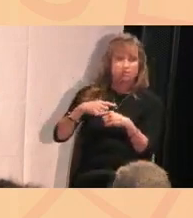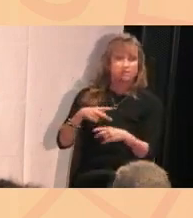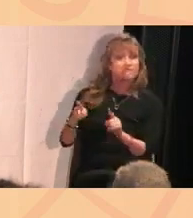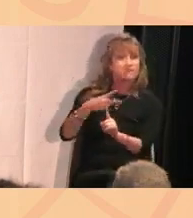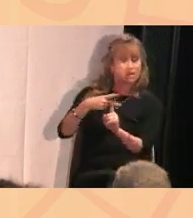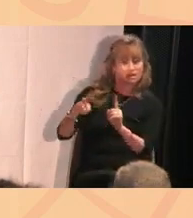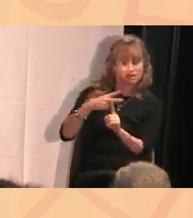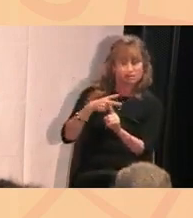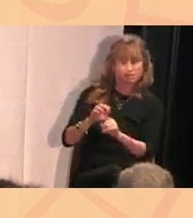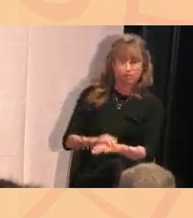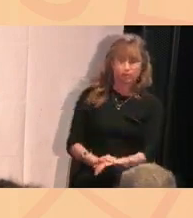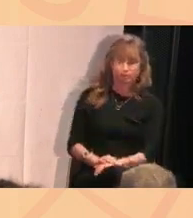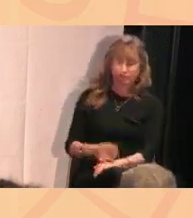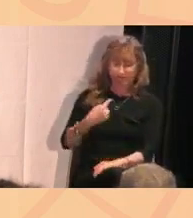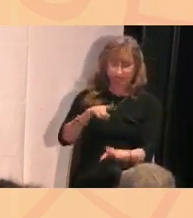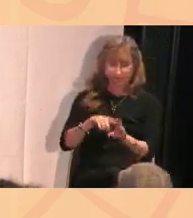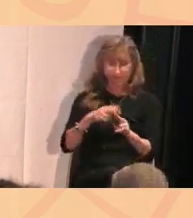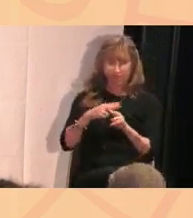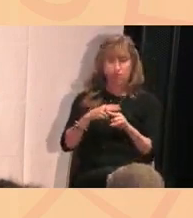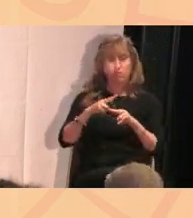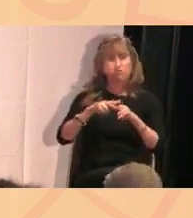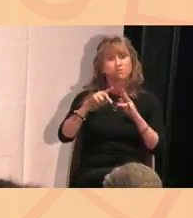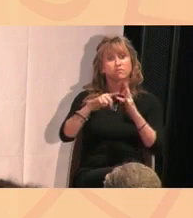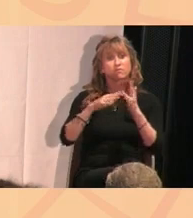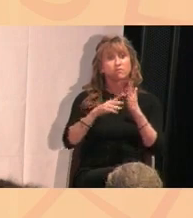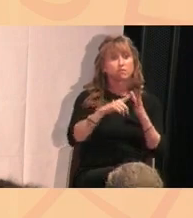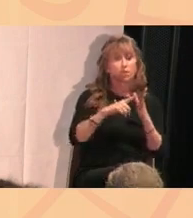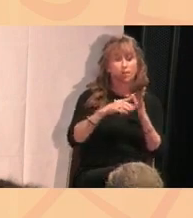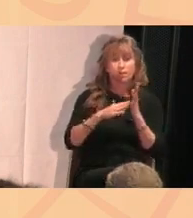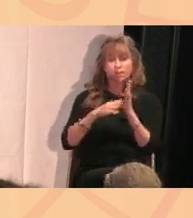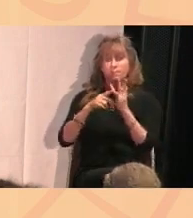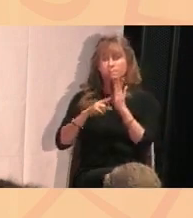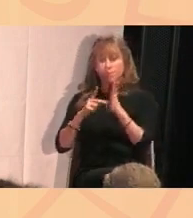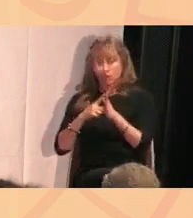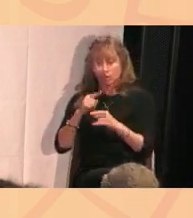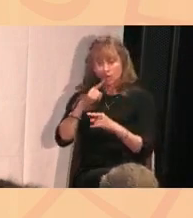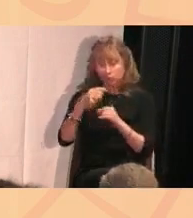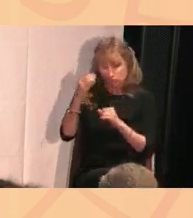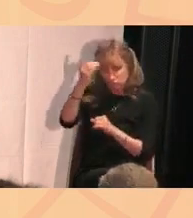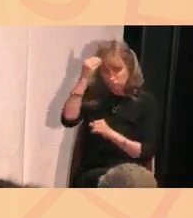It's the image on screen now, which circles around state violence.